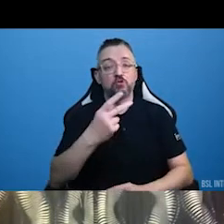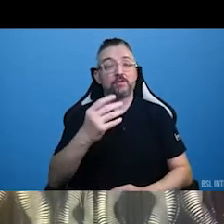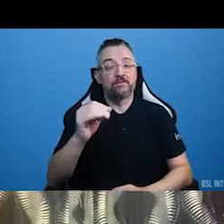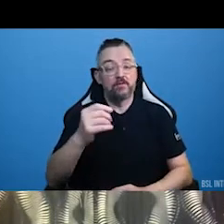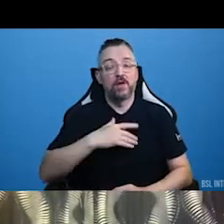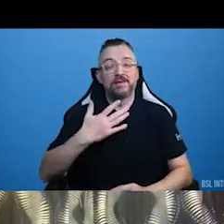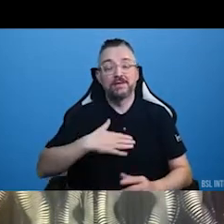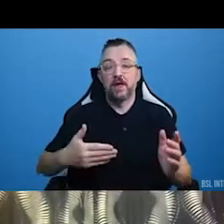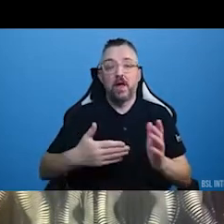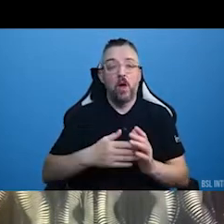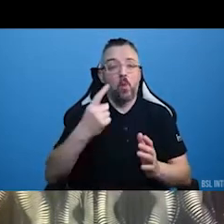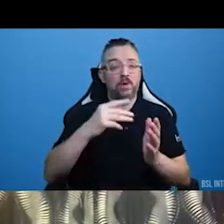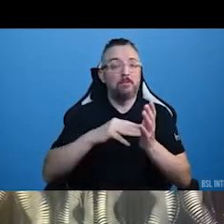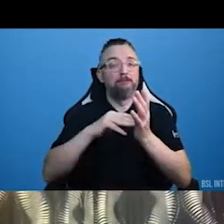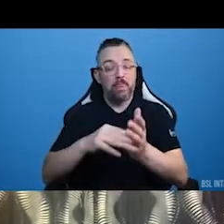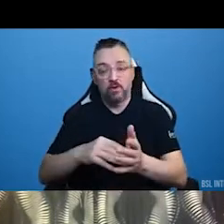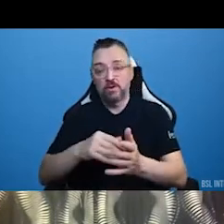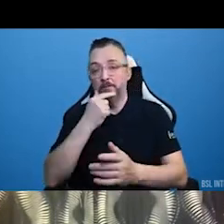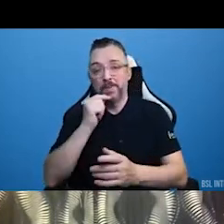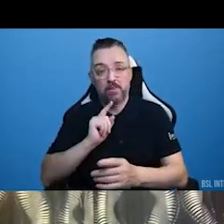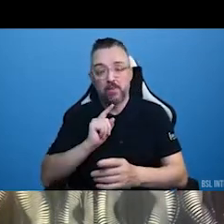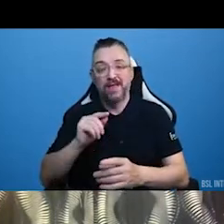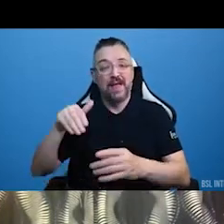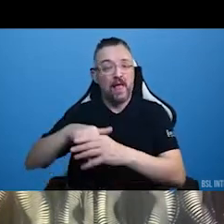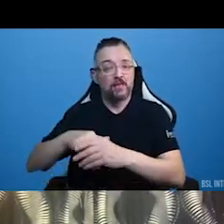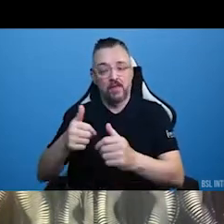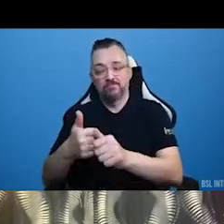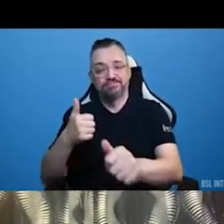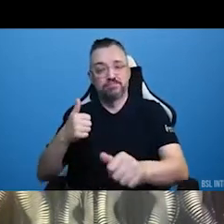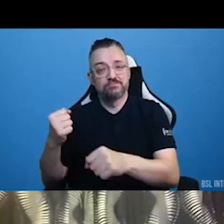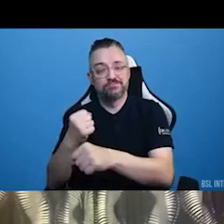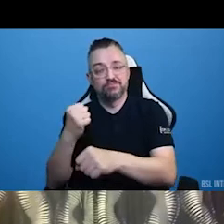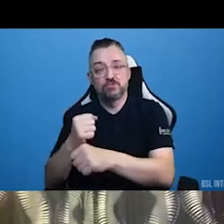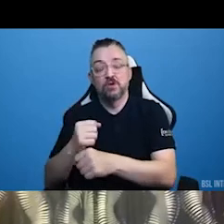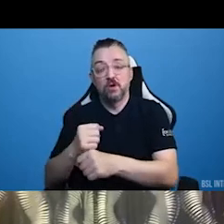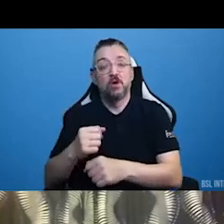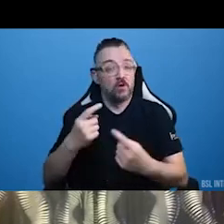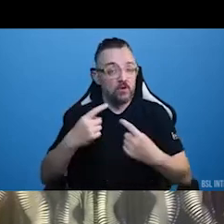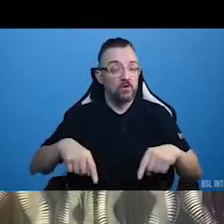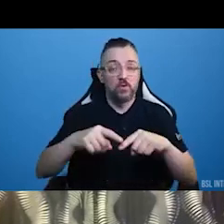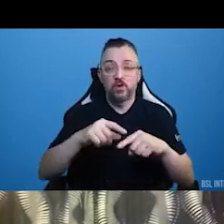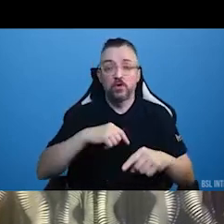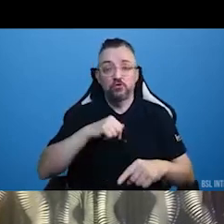in the retrofit industry alone. So there's so much potential to do good things, but we are currently just not getting there.